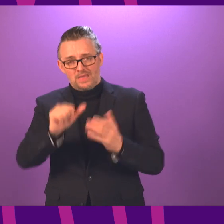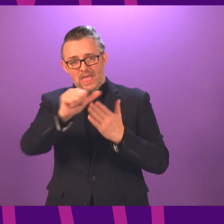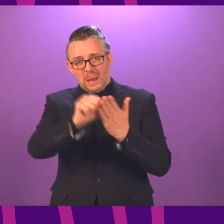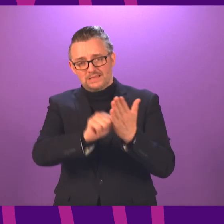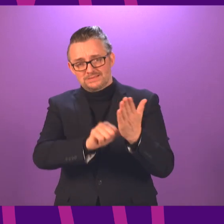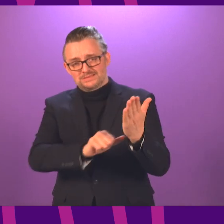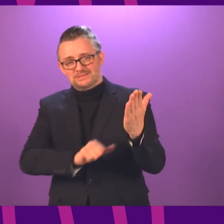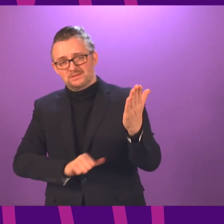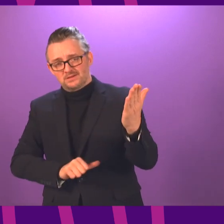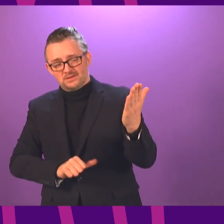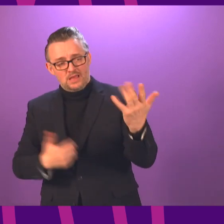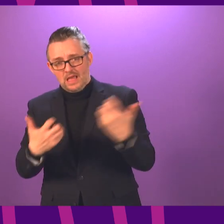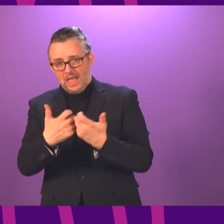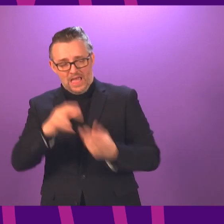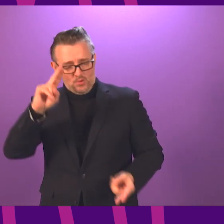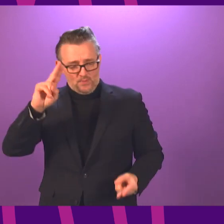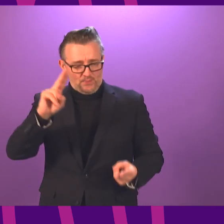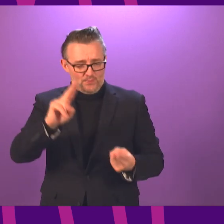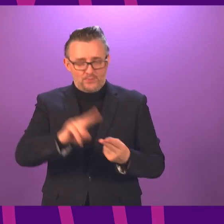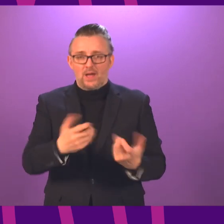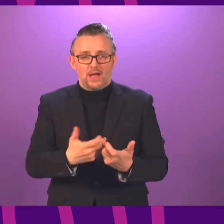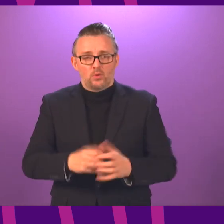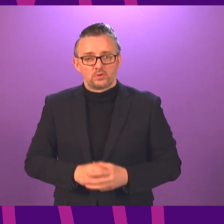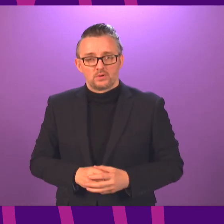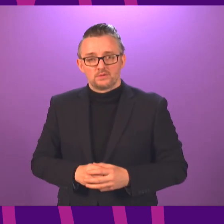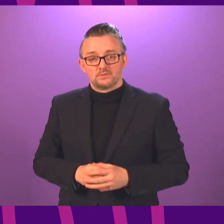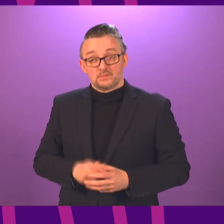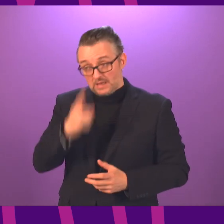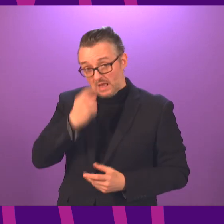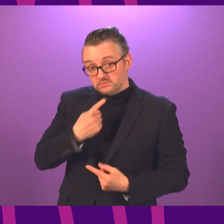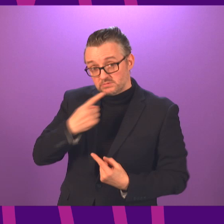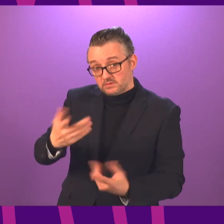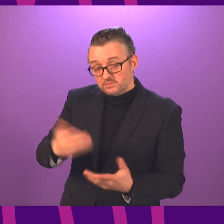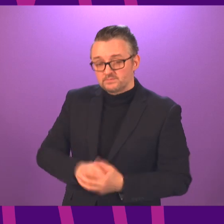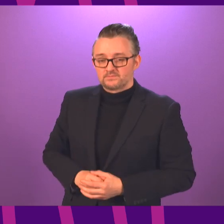backlogs will be reduced following the lockdown. Can the First Minister tell them?